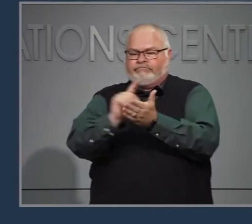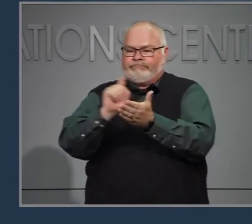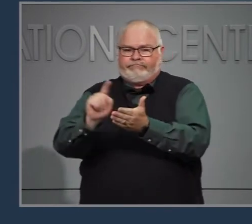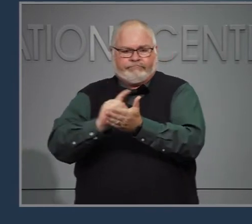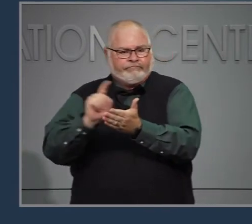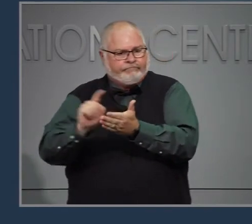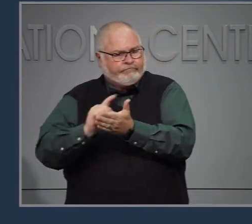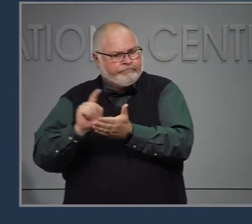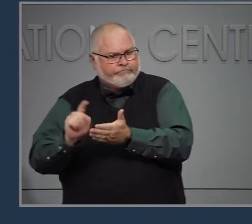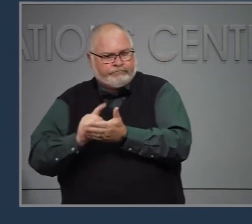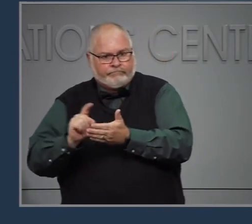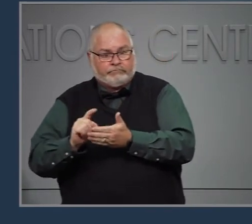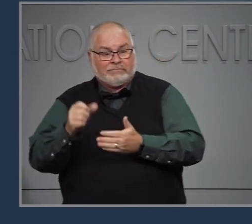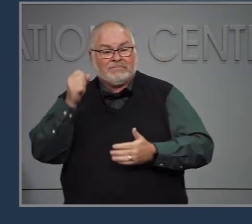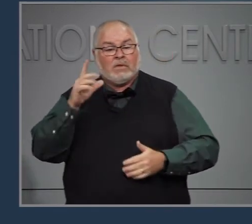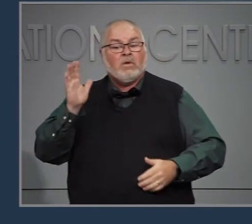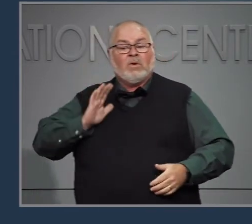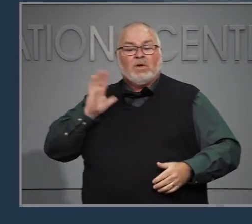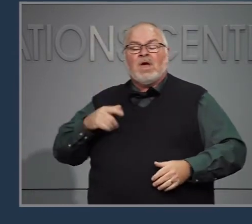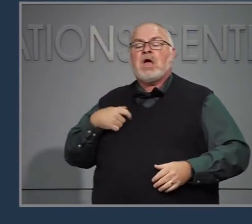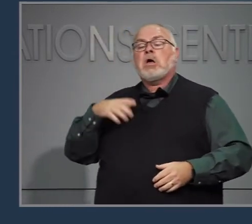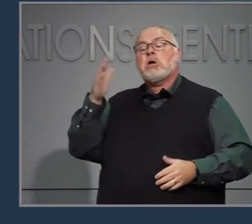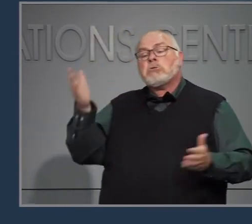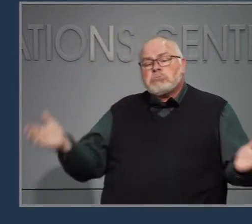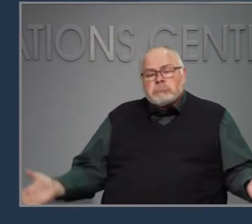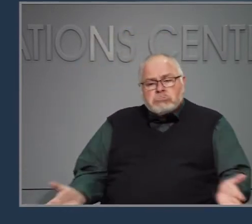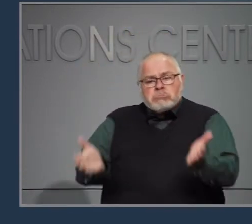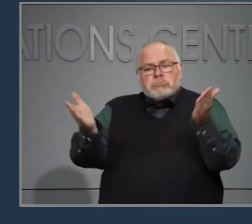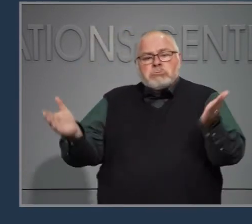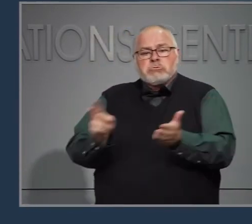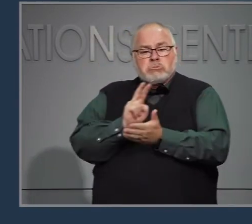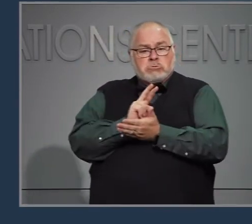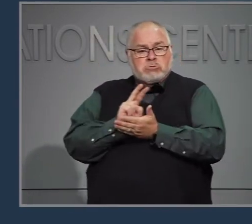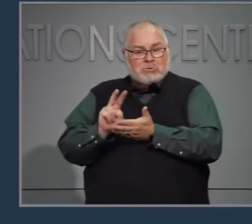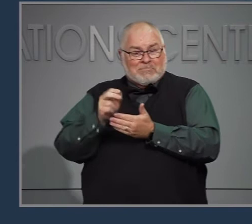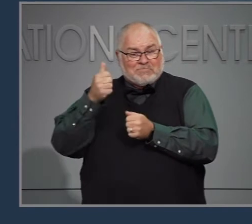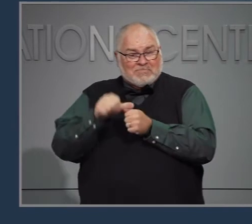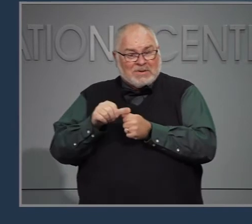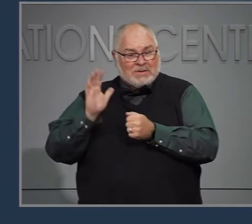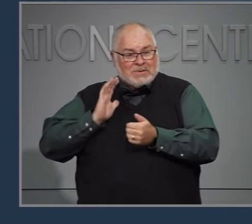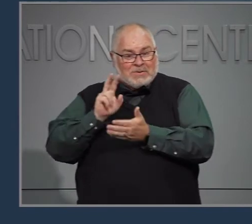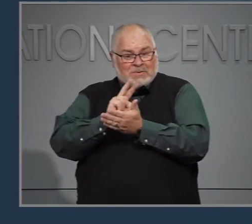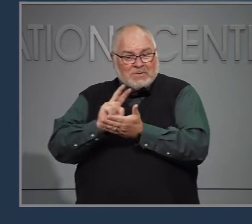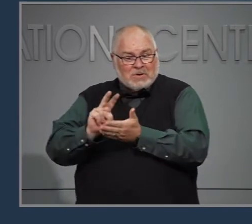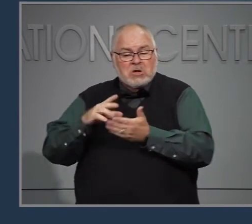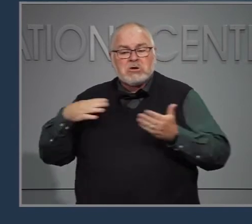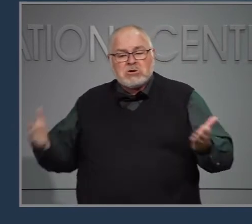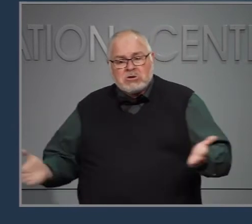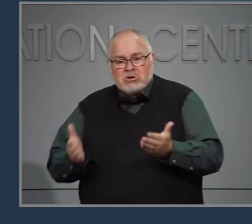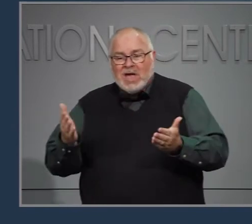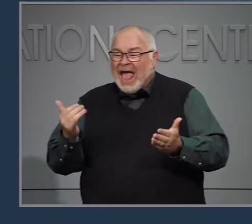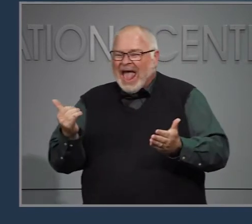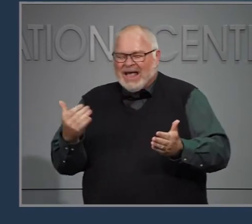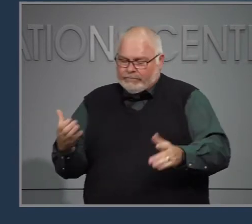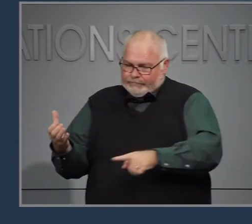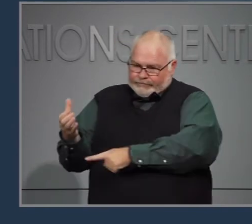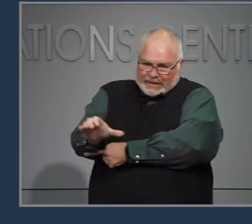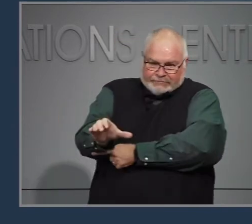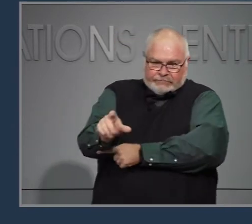AND PREVIOUSLY OUR GUIDANCE ALSO RECOMMENDED STAFF TESTING EVERY 2 WEEKS. TODAY WE ARE